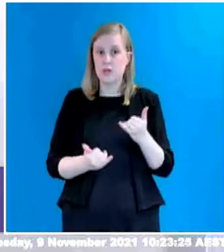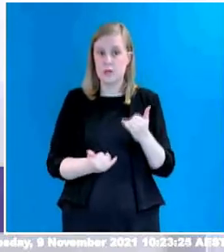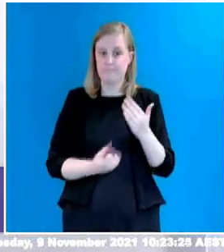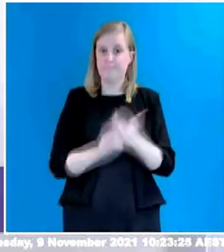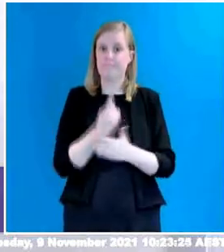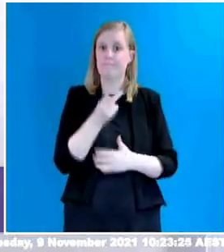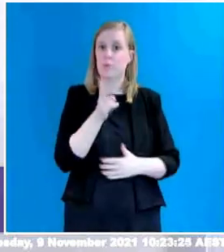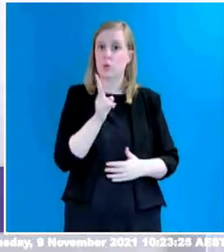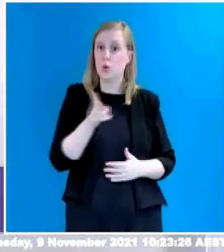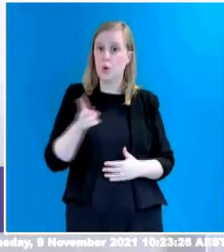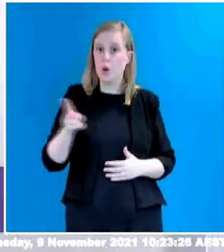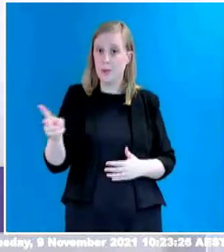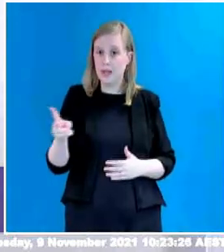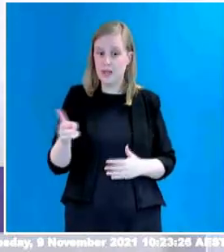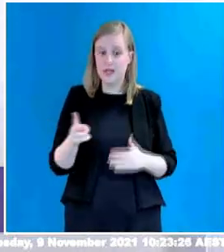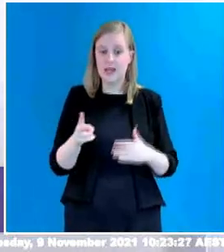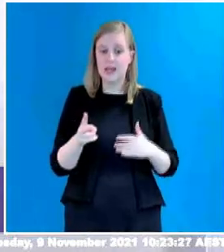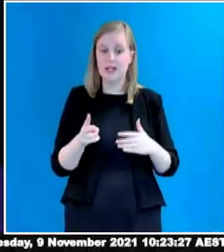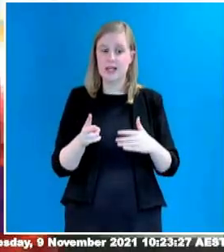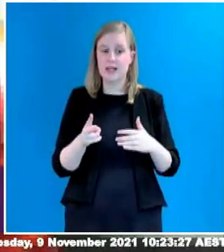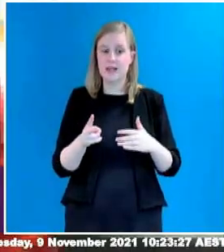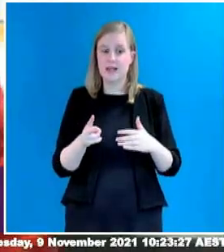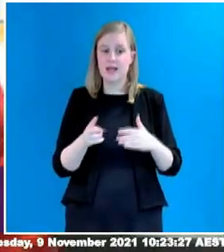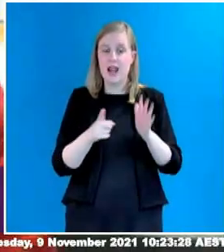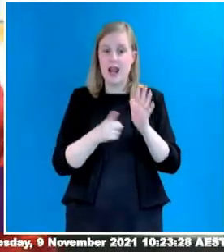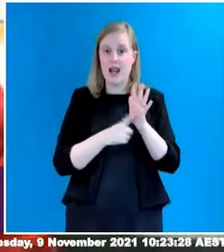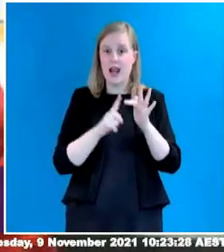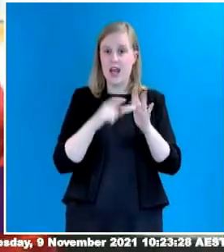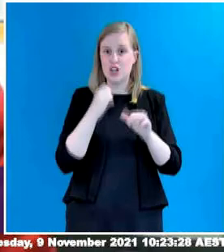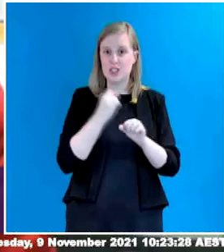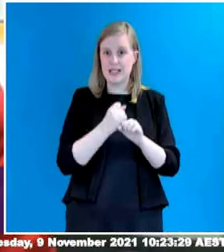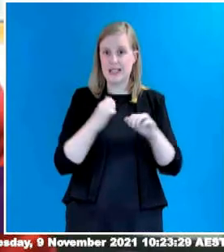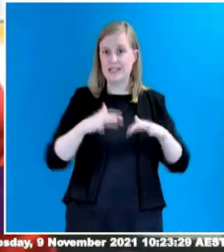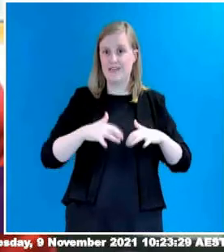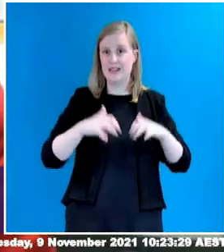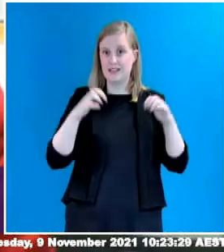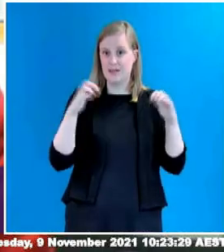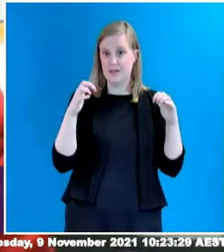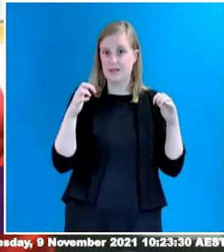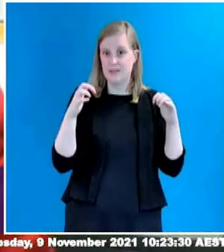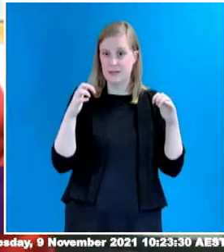legislative assembly that that is an interpretive obligation.